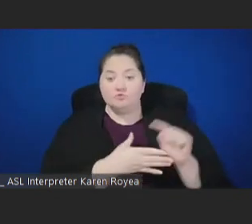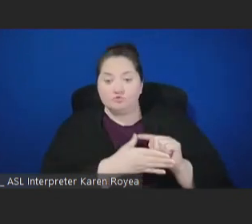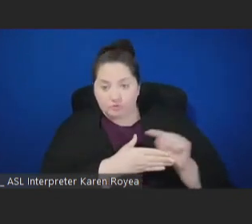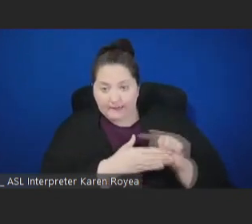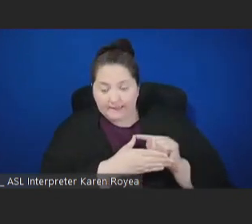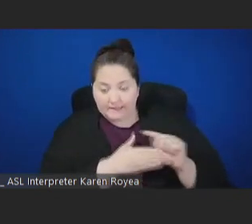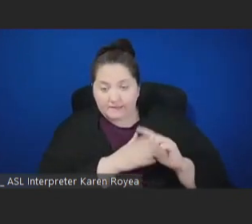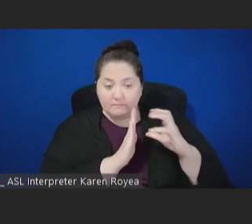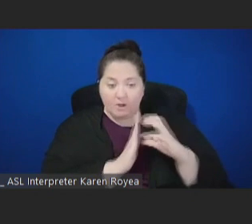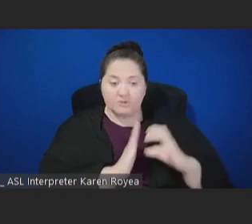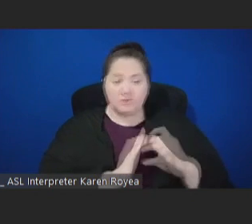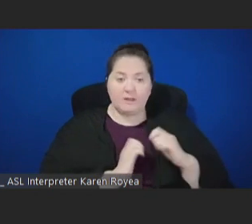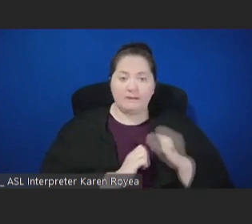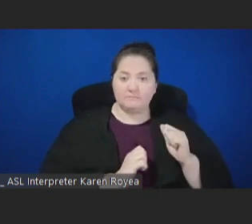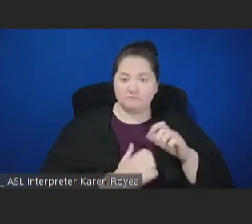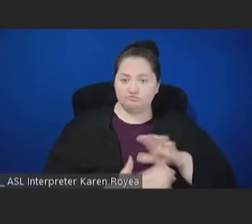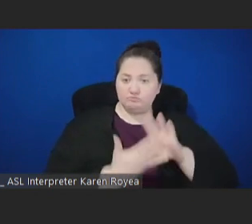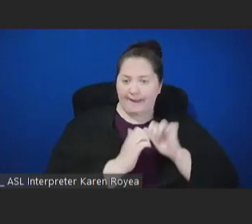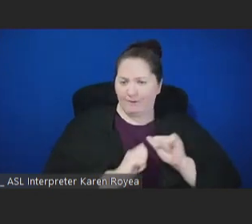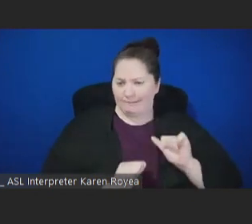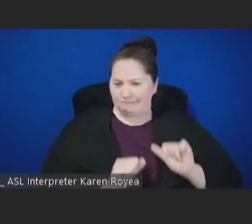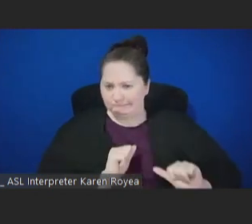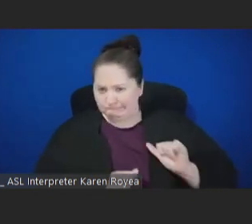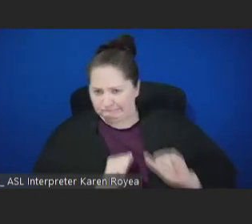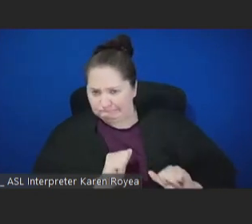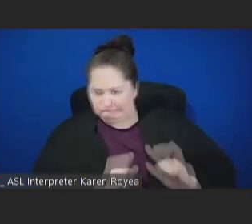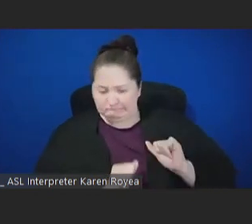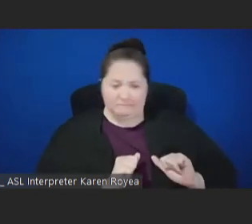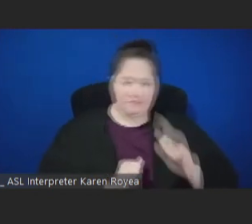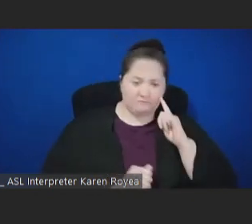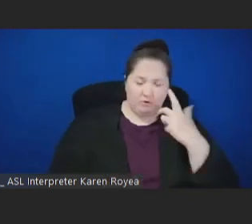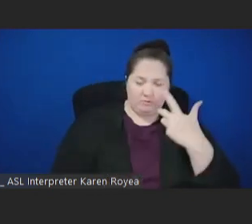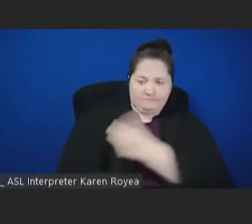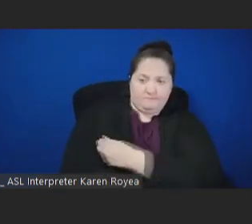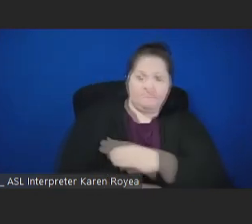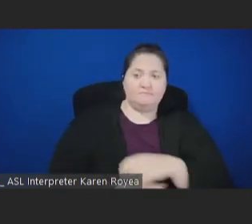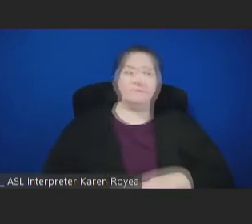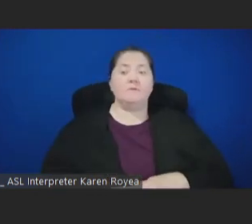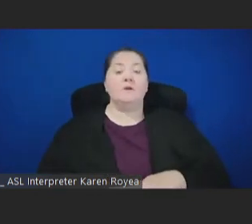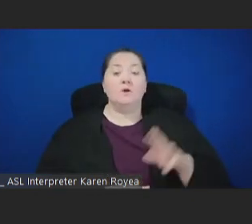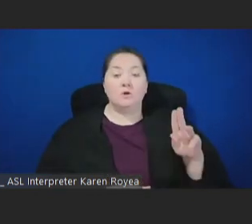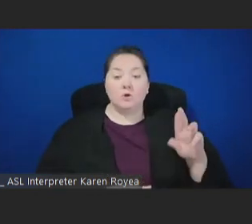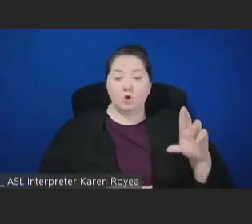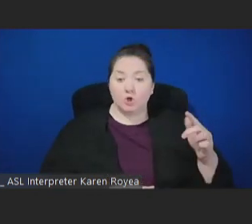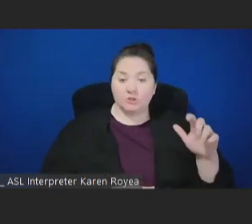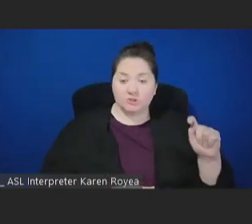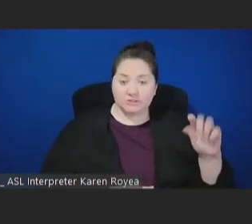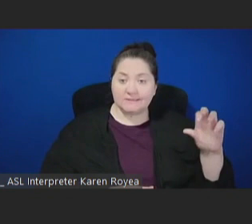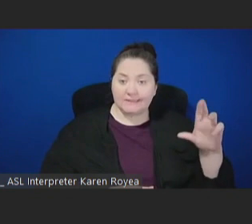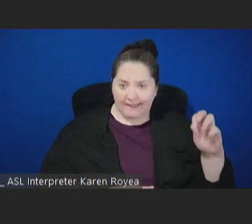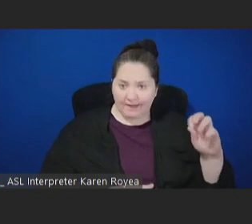vaccine hesitancy, integration of vaccine into urgent care clinics, optimizing transportation and